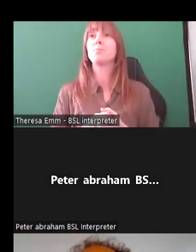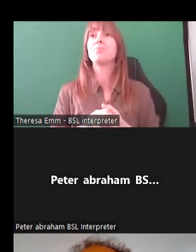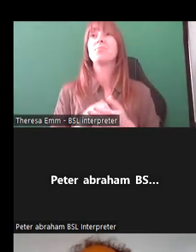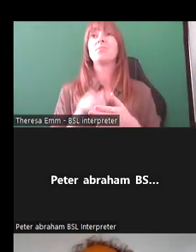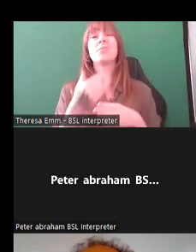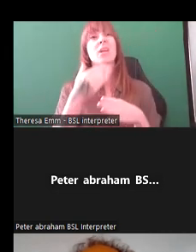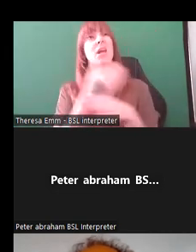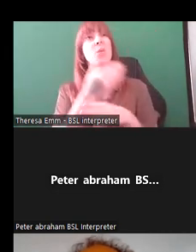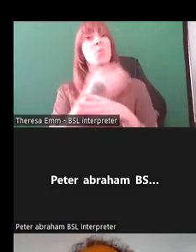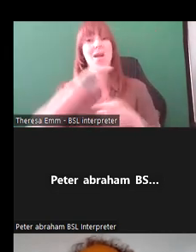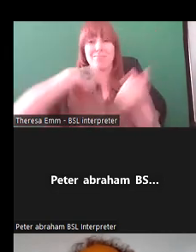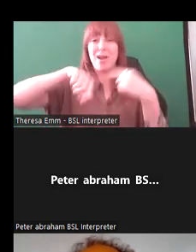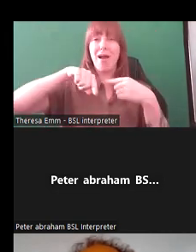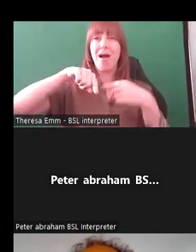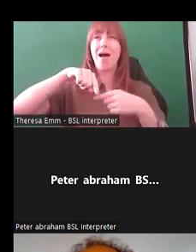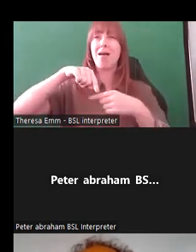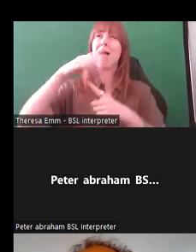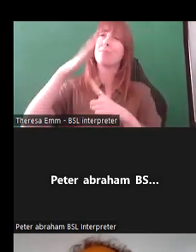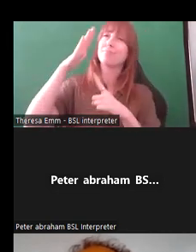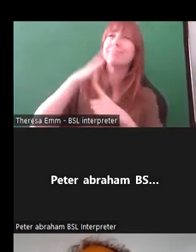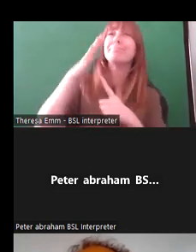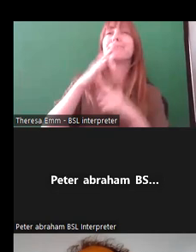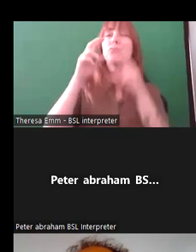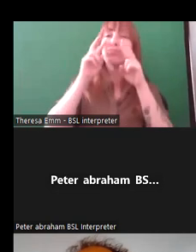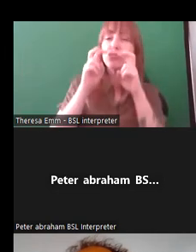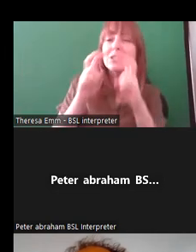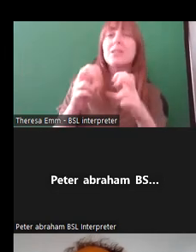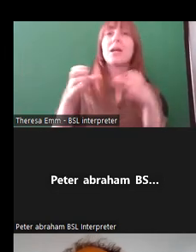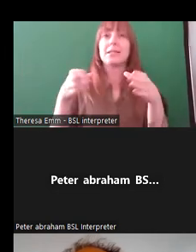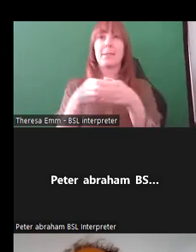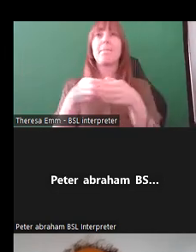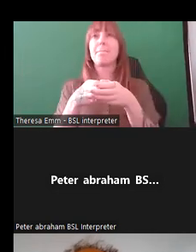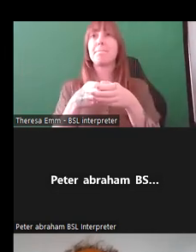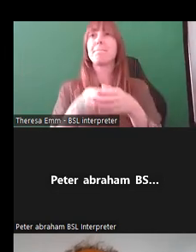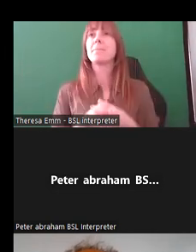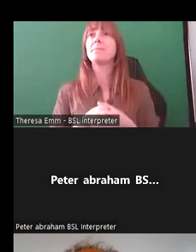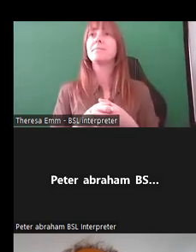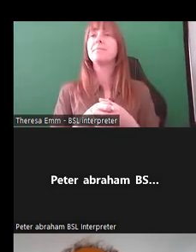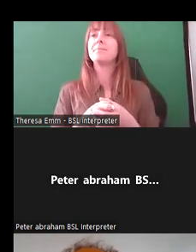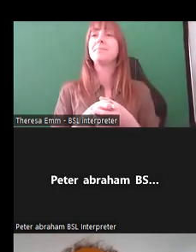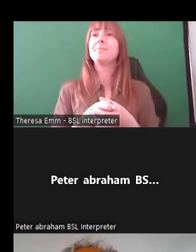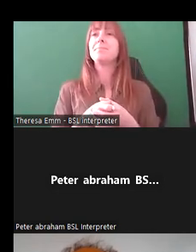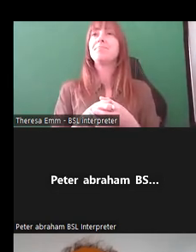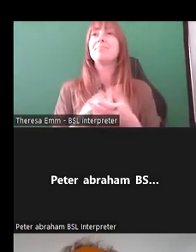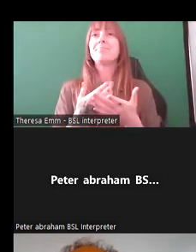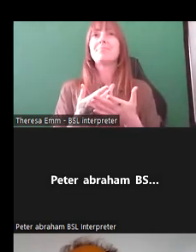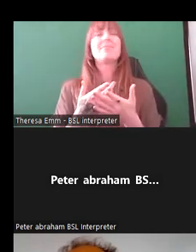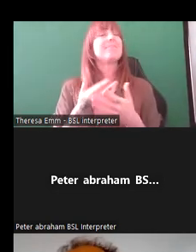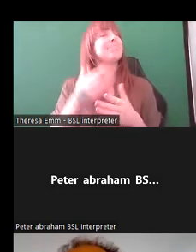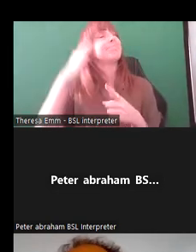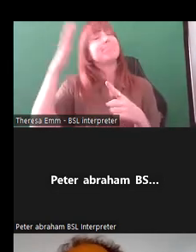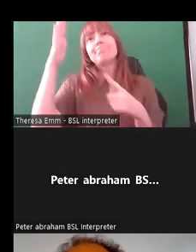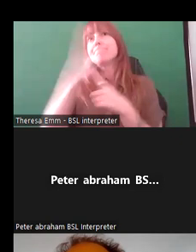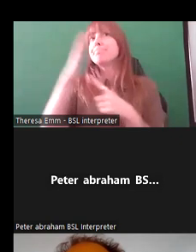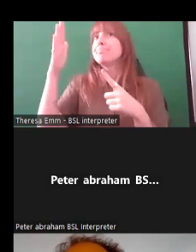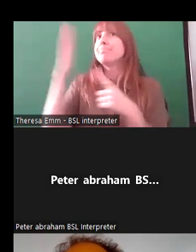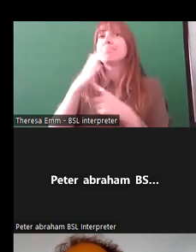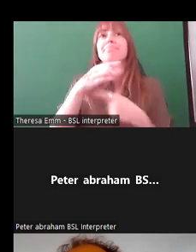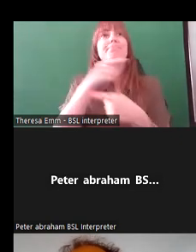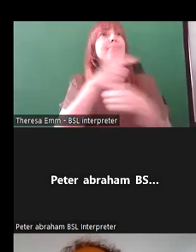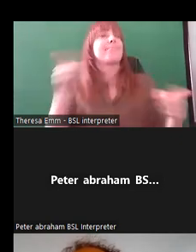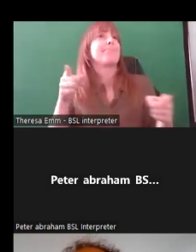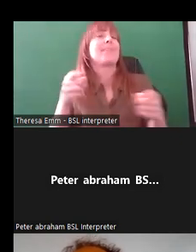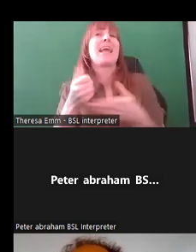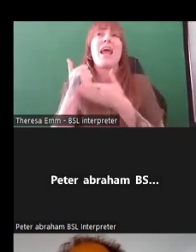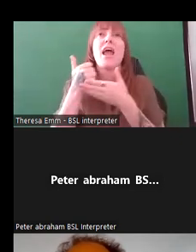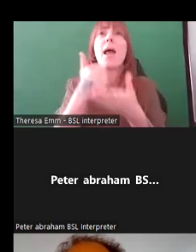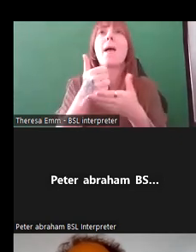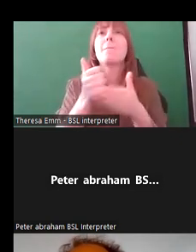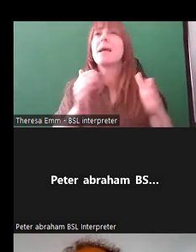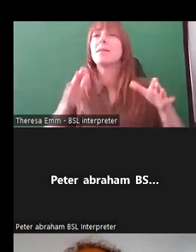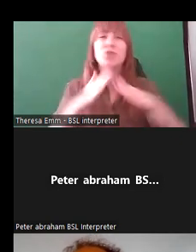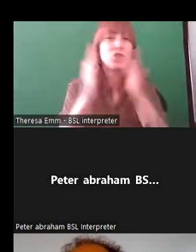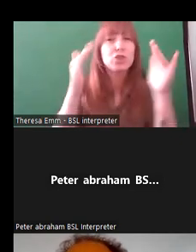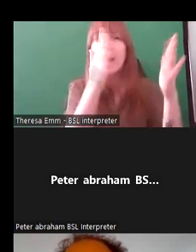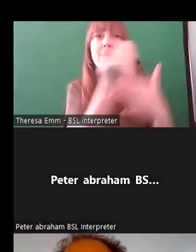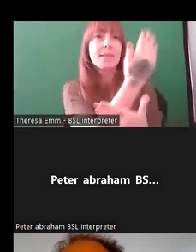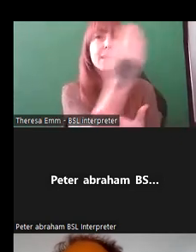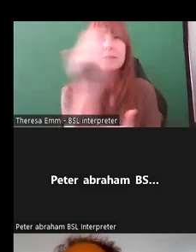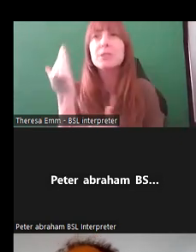kind of core research team. They have been vital and instrumental in shaping the exhibition - I'd